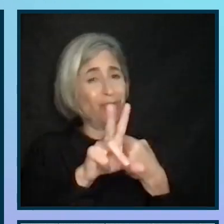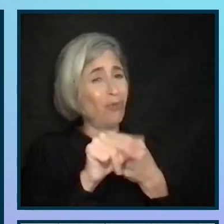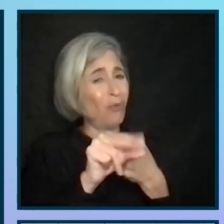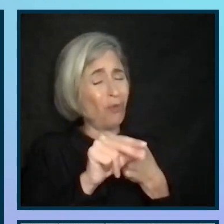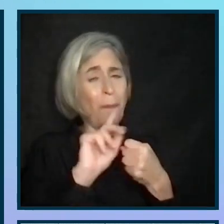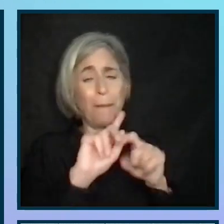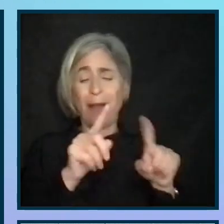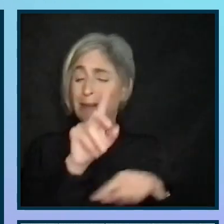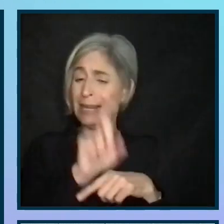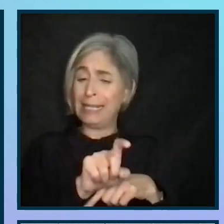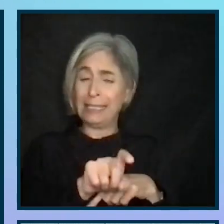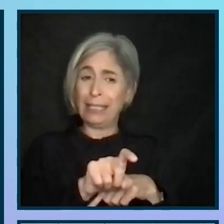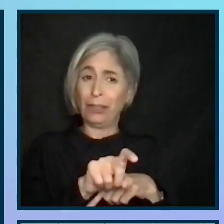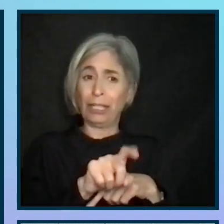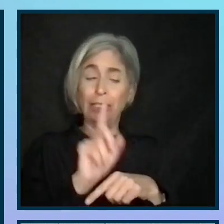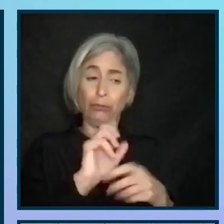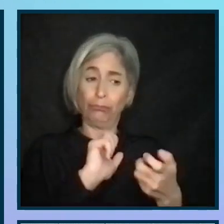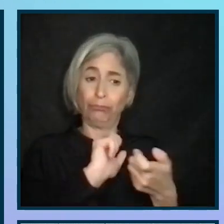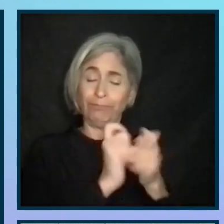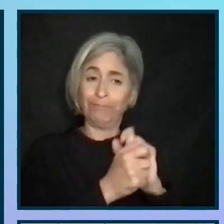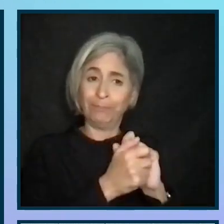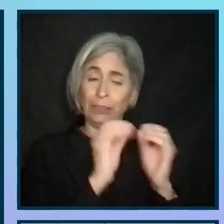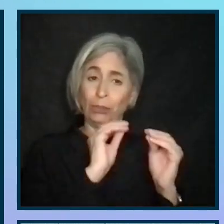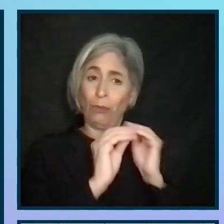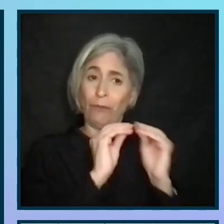for those that need to retrofit accessibility into their products.